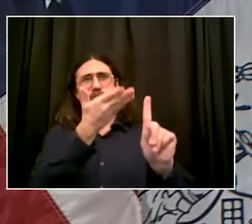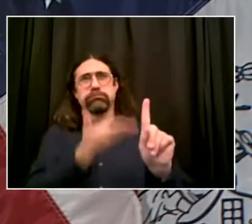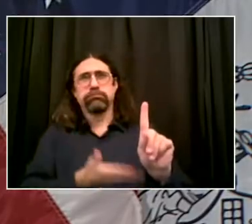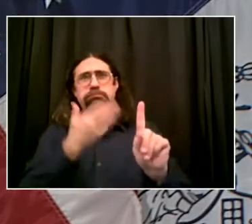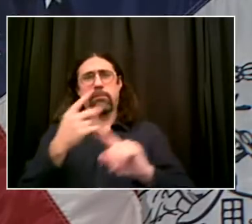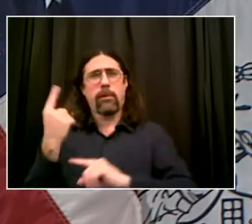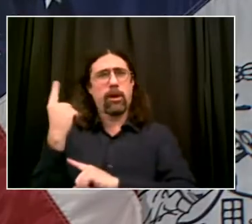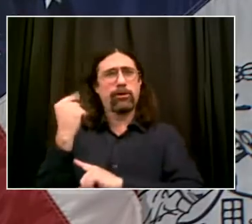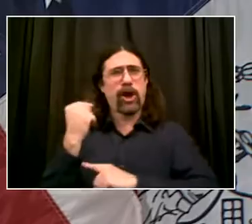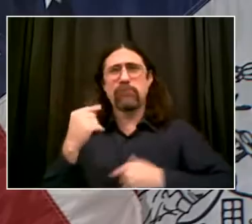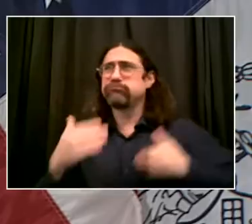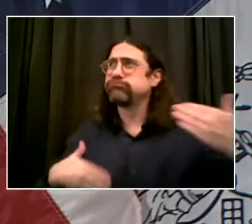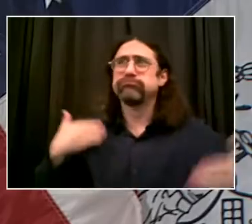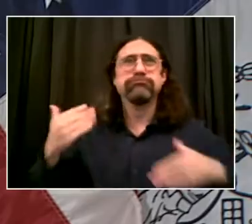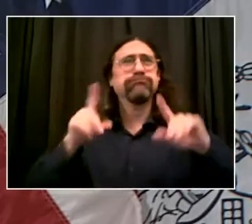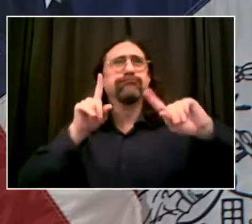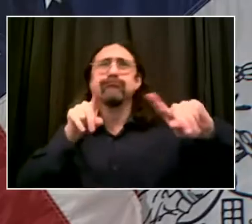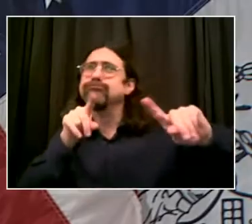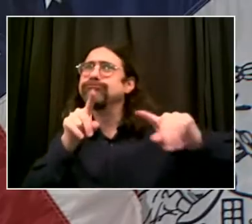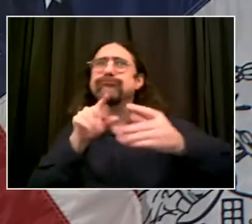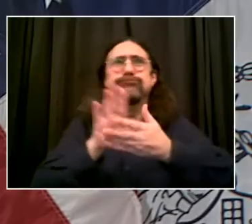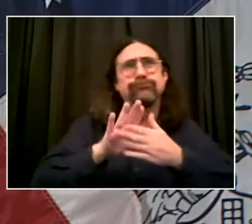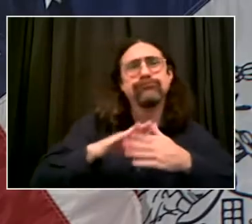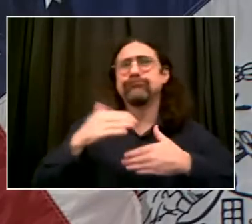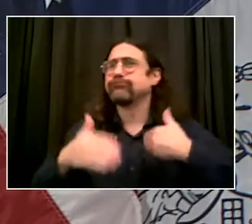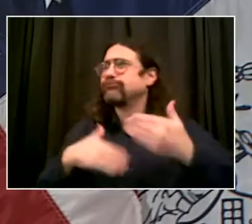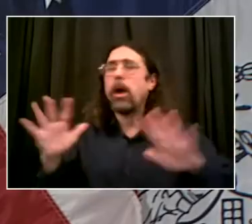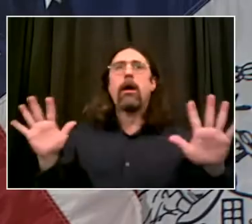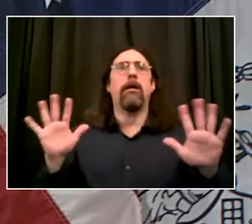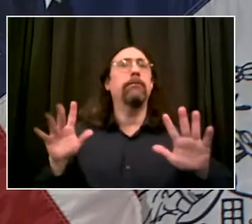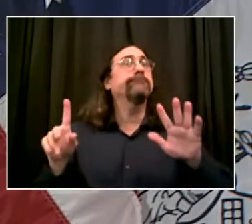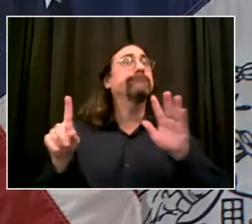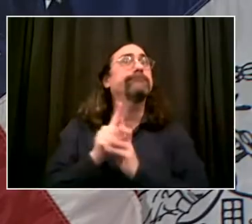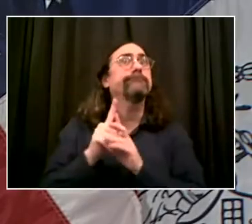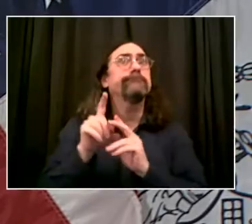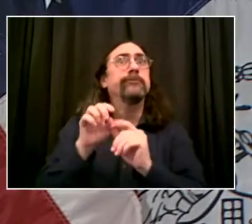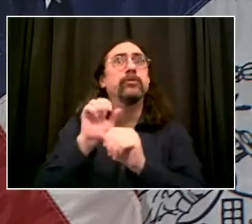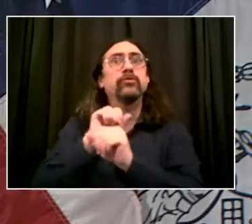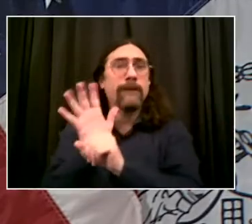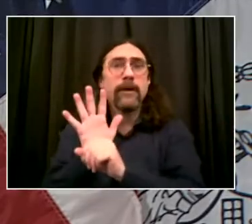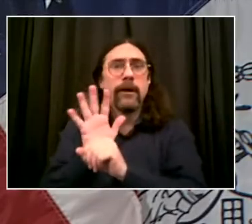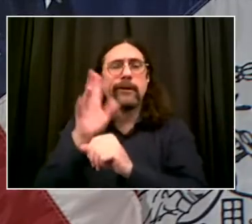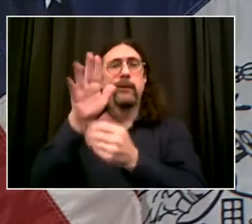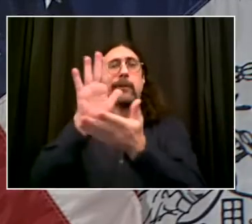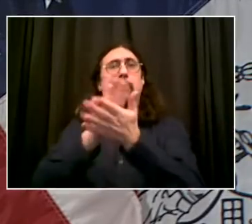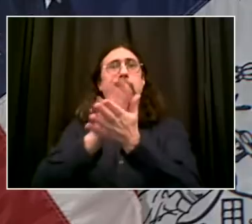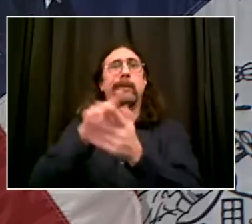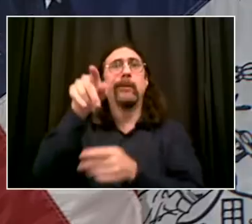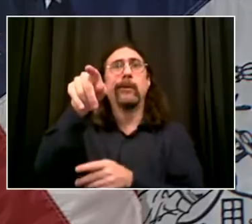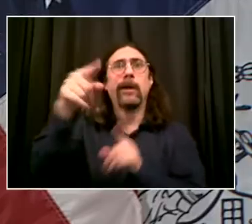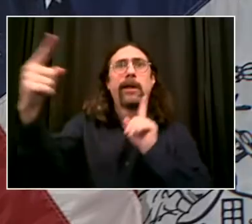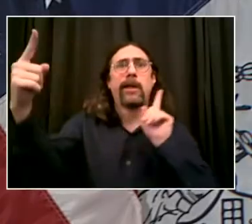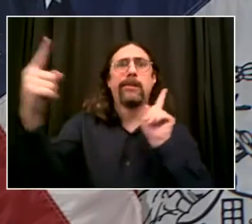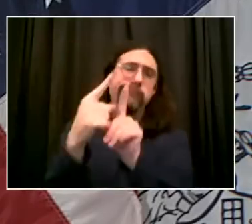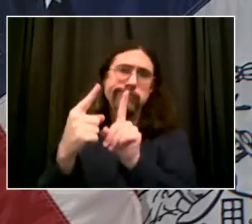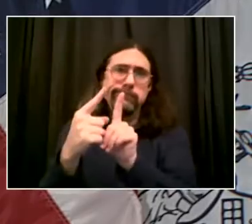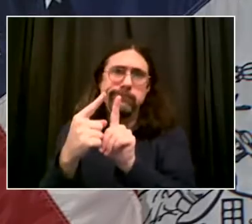GOII NGTTTO HIRD GRADE, FEBRUARY THINGS ARE E OIGN NG GREAT AND THEN THE CORONAVIRUS HITS. SO THE SCHOOL YEAR GETS CUT SHORT, DEALING